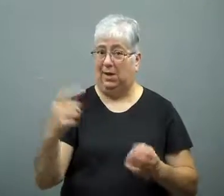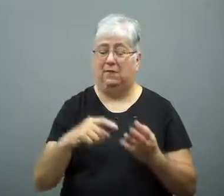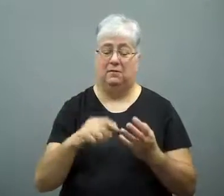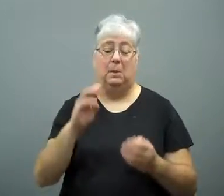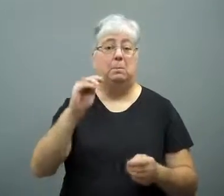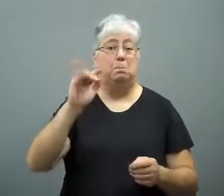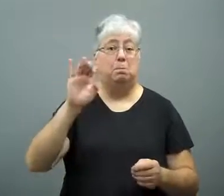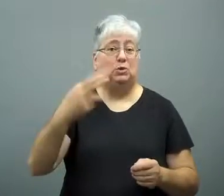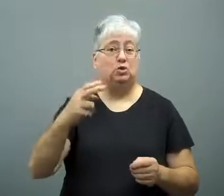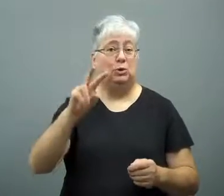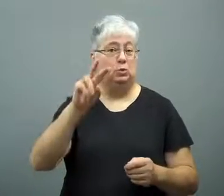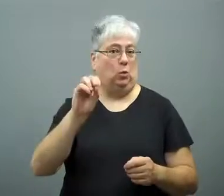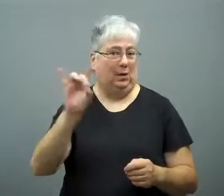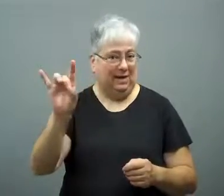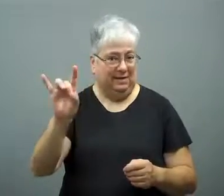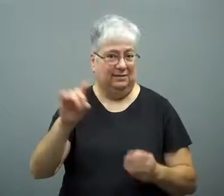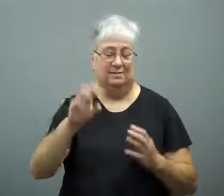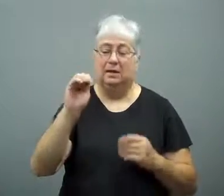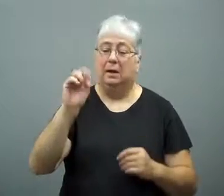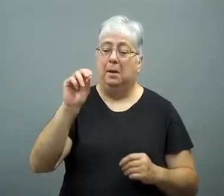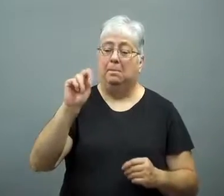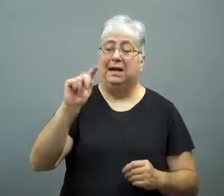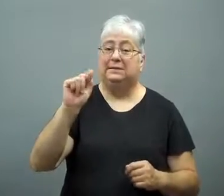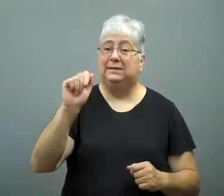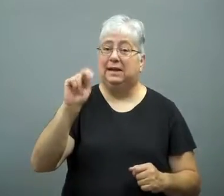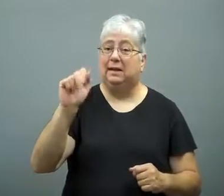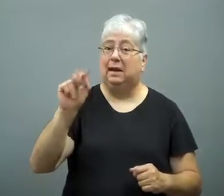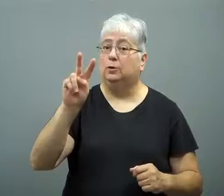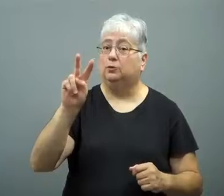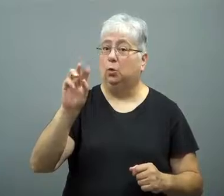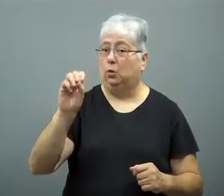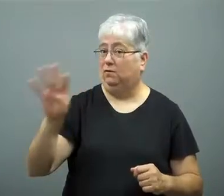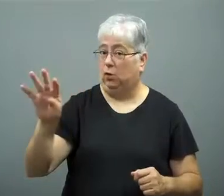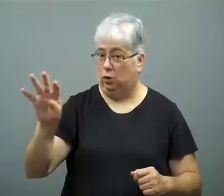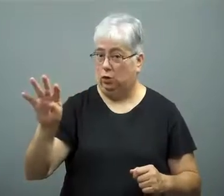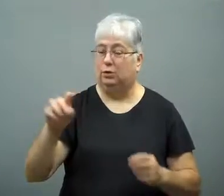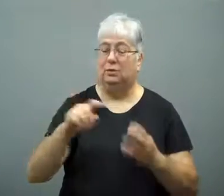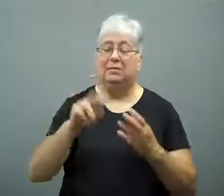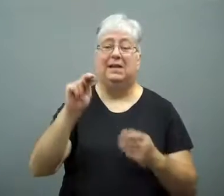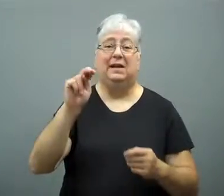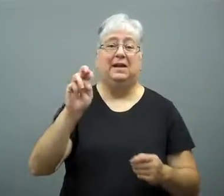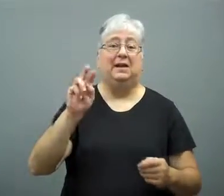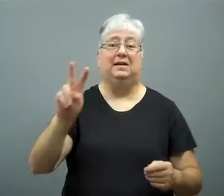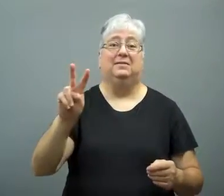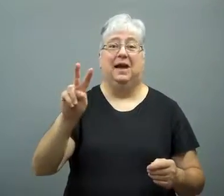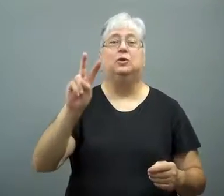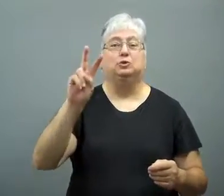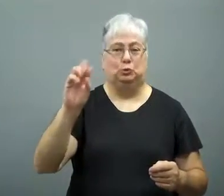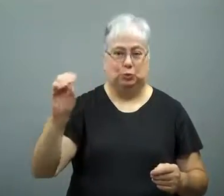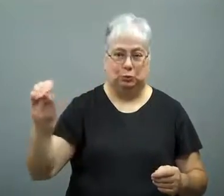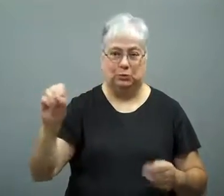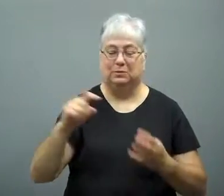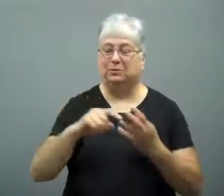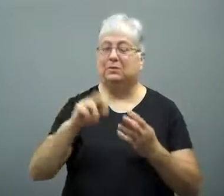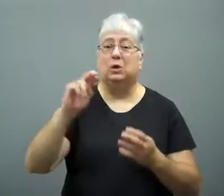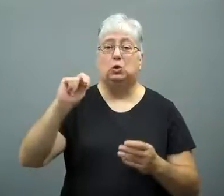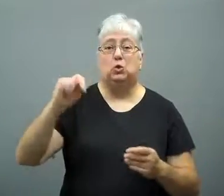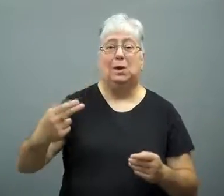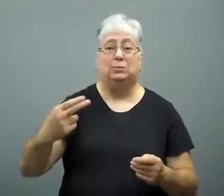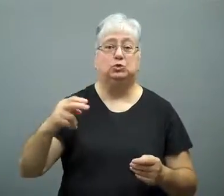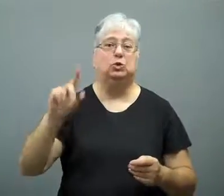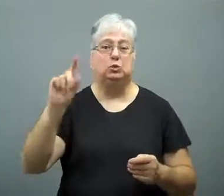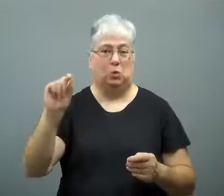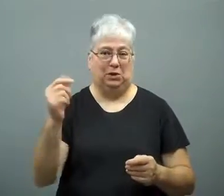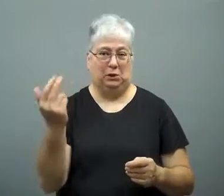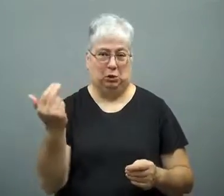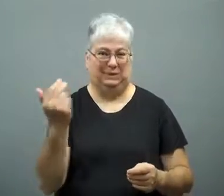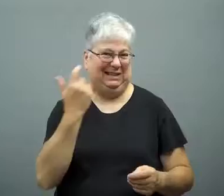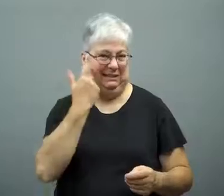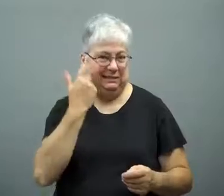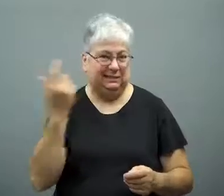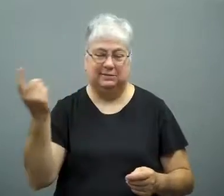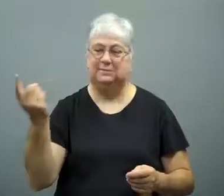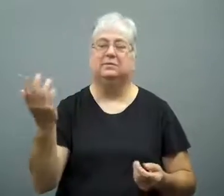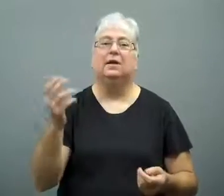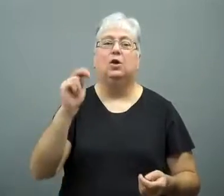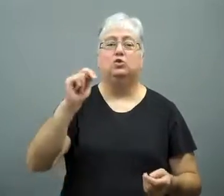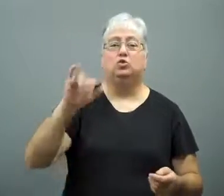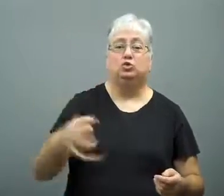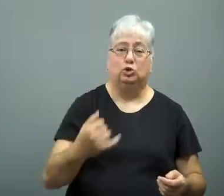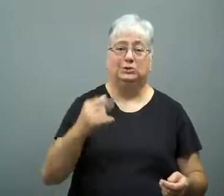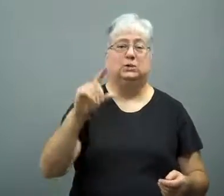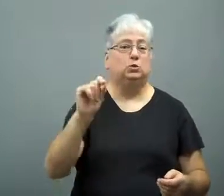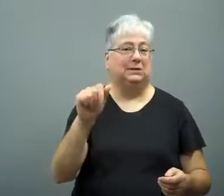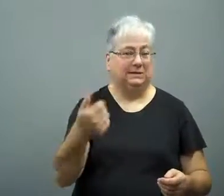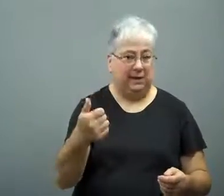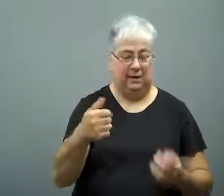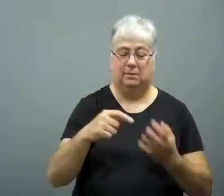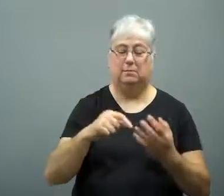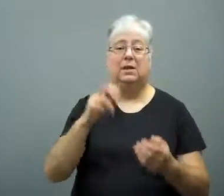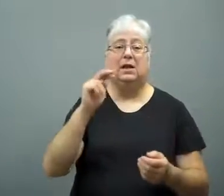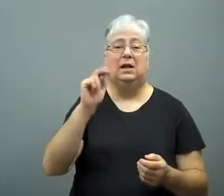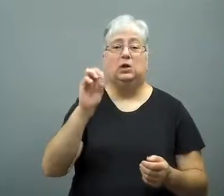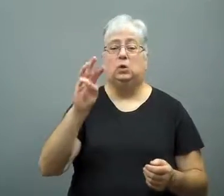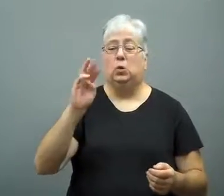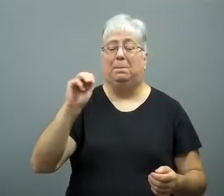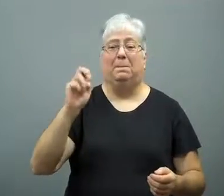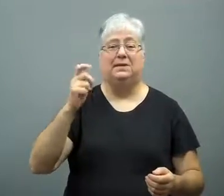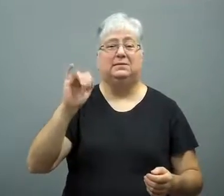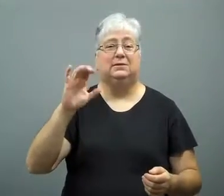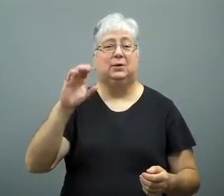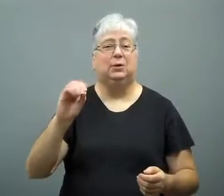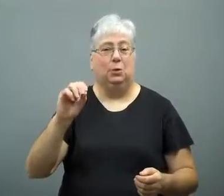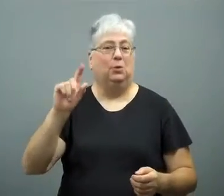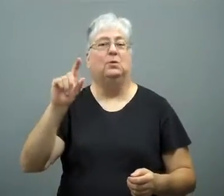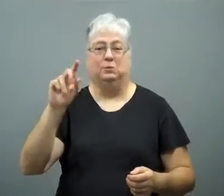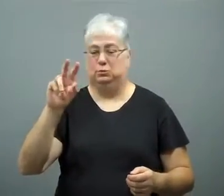MIchigan in 2008, Montana in 2004, Nevada in 2000,